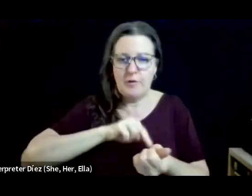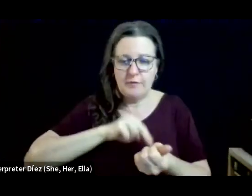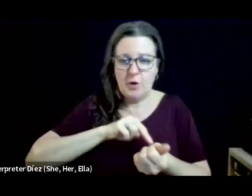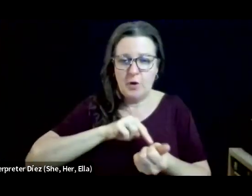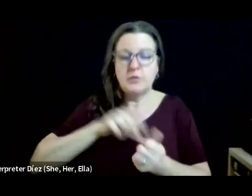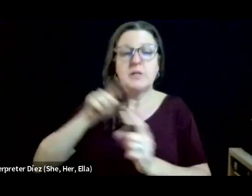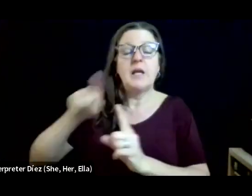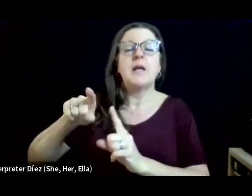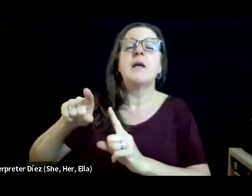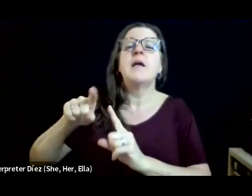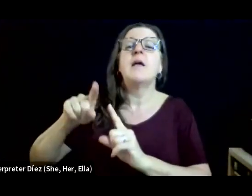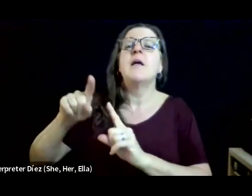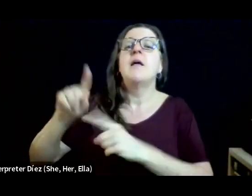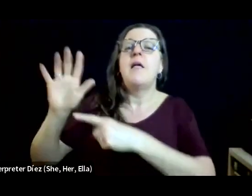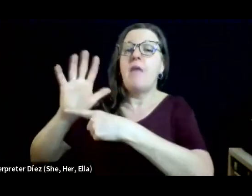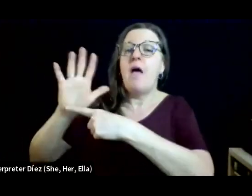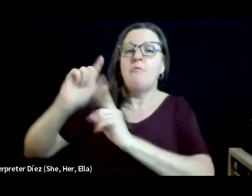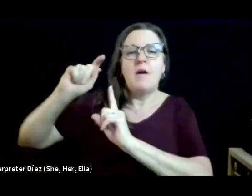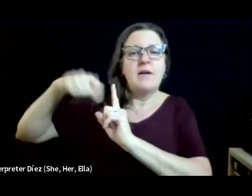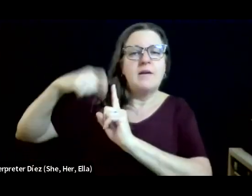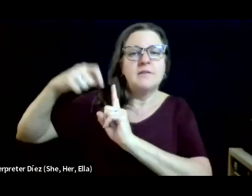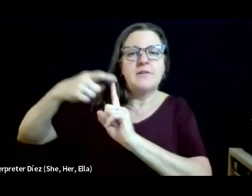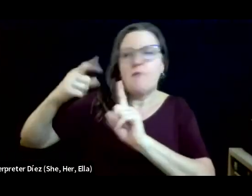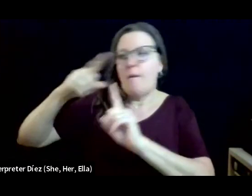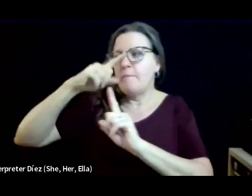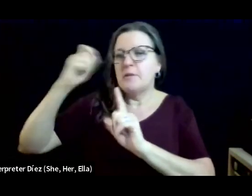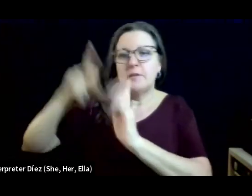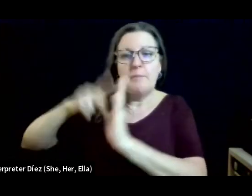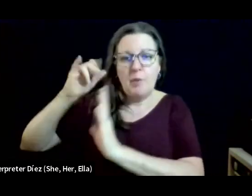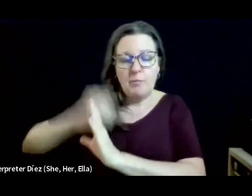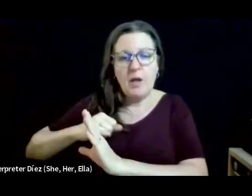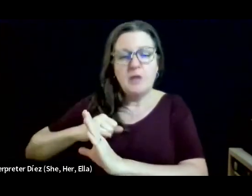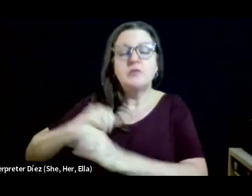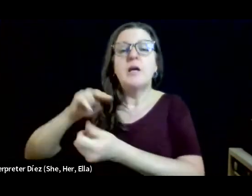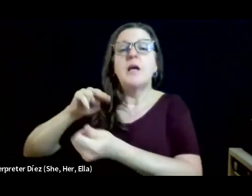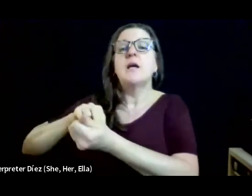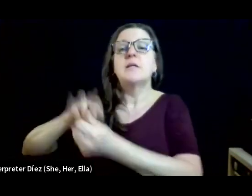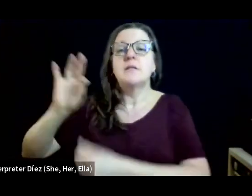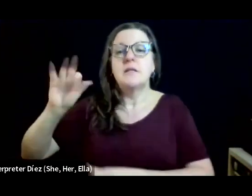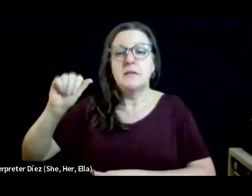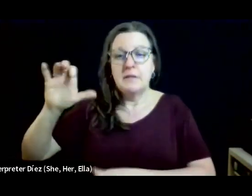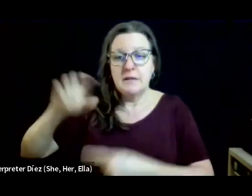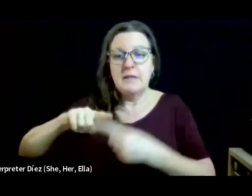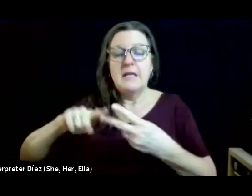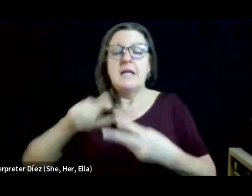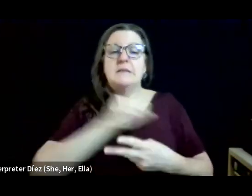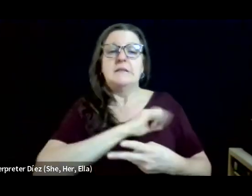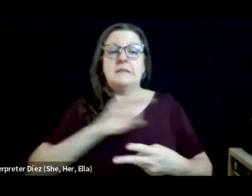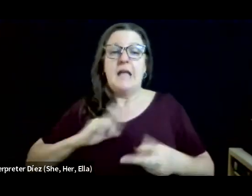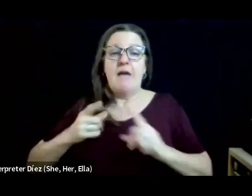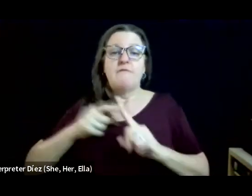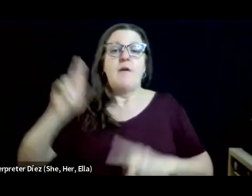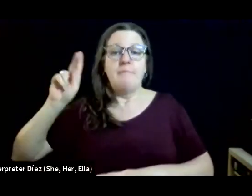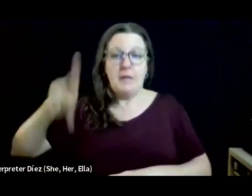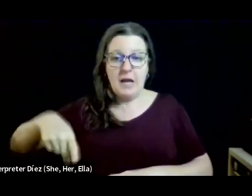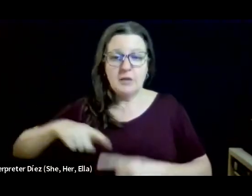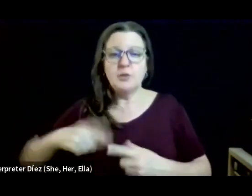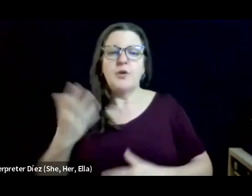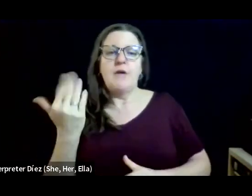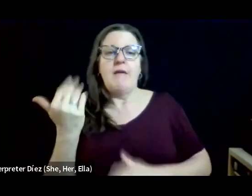where nursing faculty, staff from Kaiser Permanente and 15 high-school students from Eastside Biomedical Academy, uh,